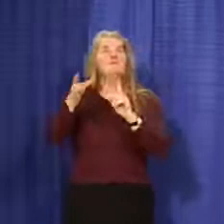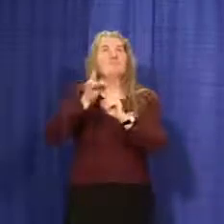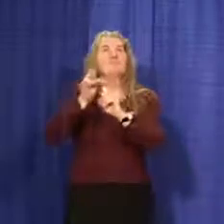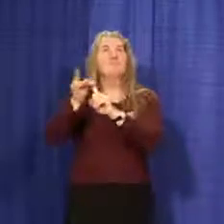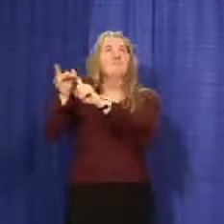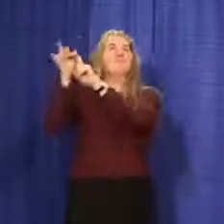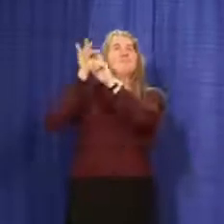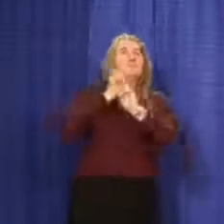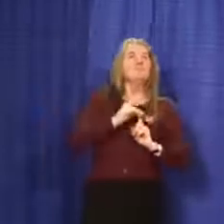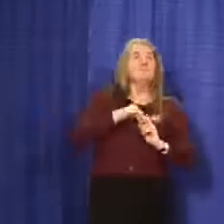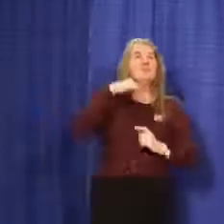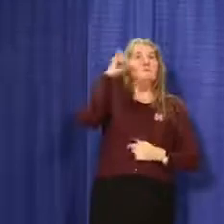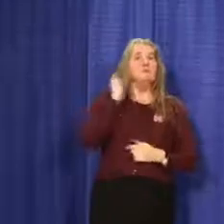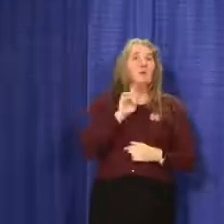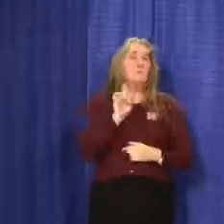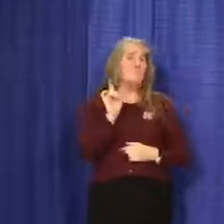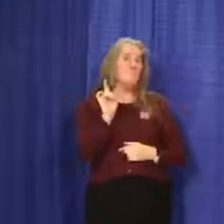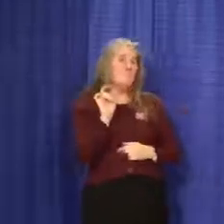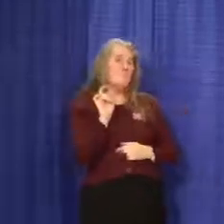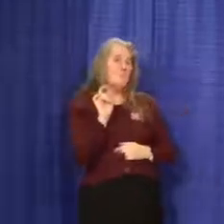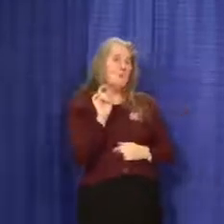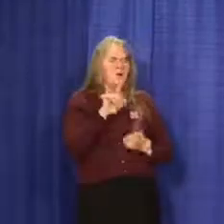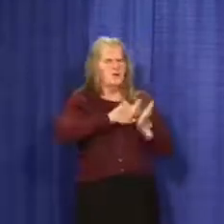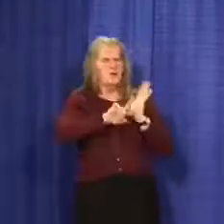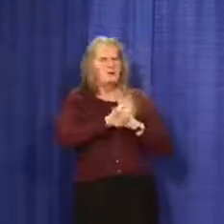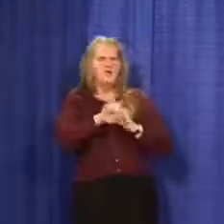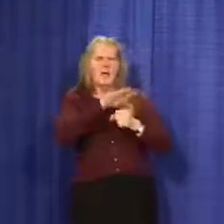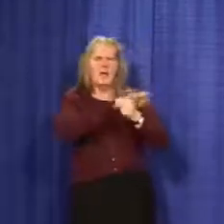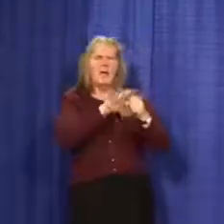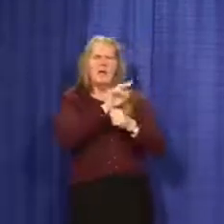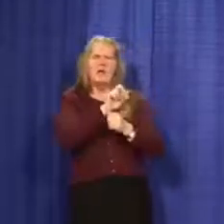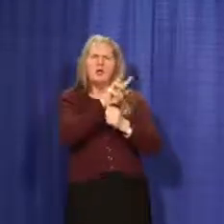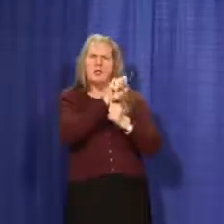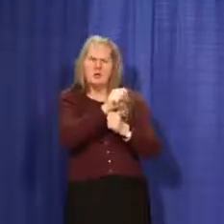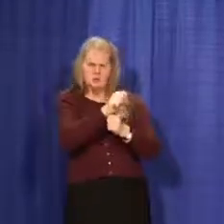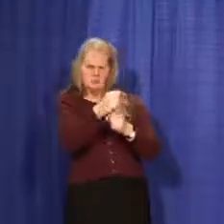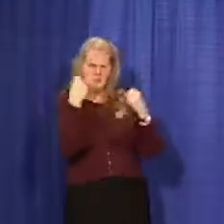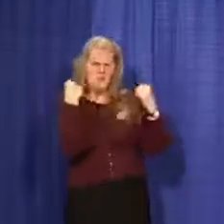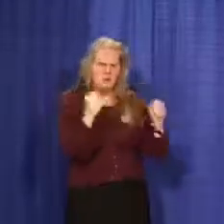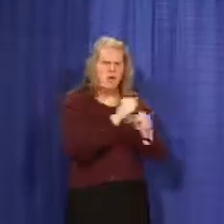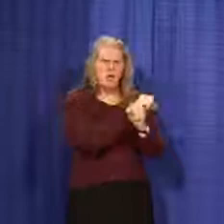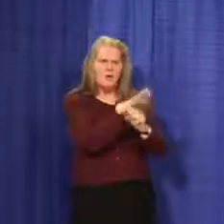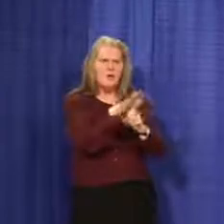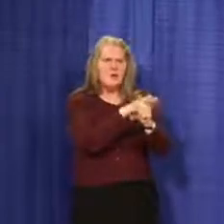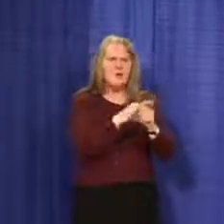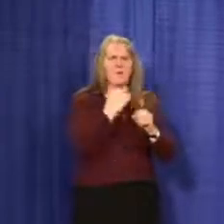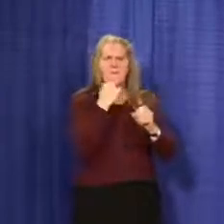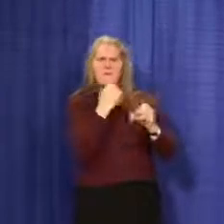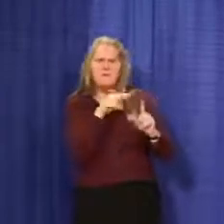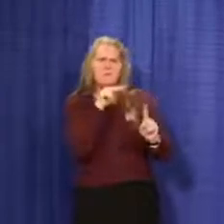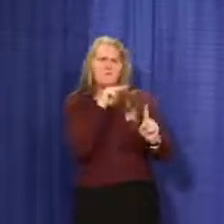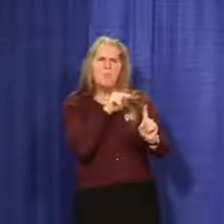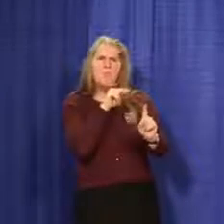Wherever you're, keep tuned into what is in the local news about where COVID-19 activity is occurring.